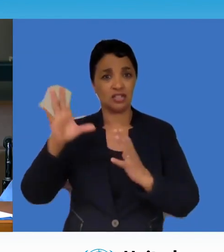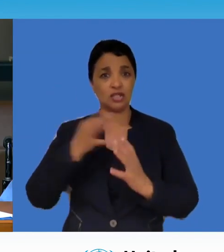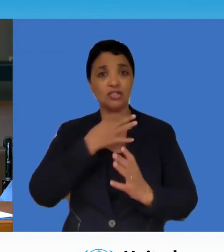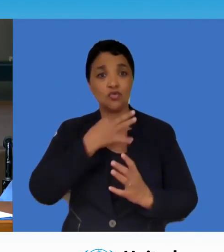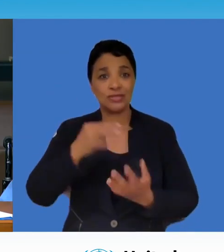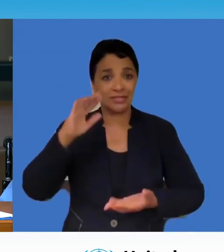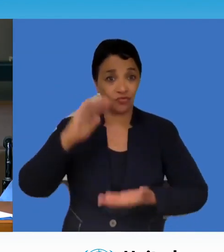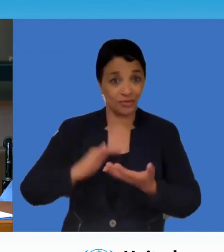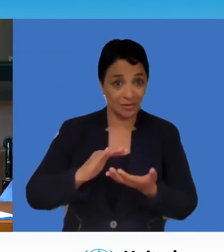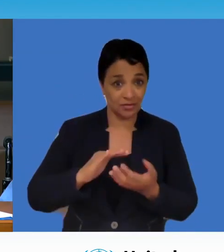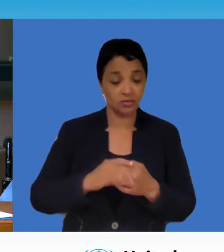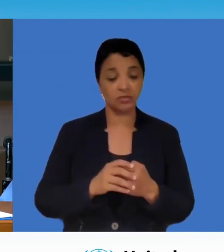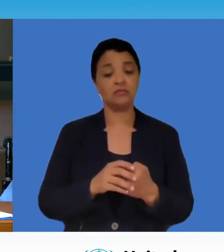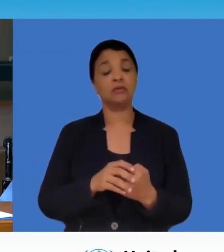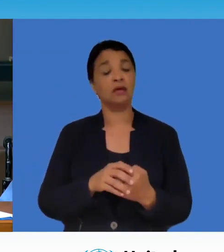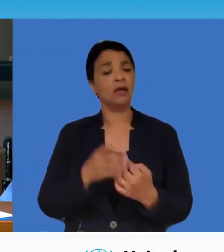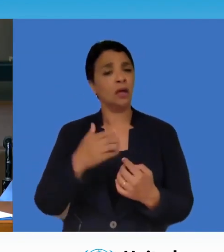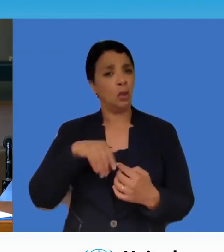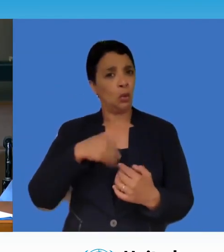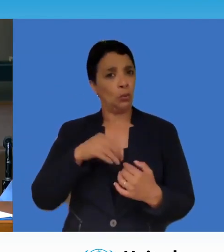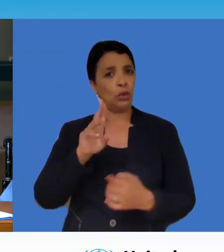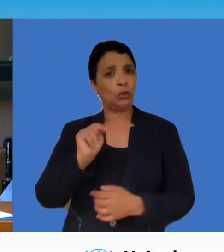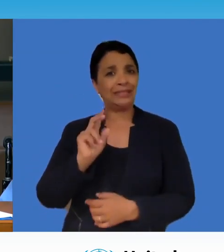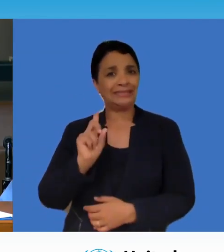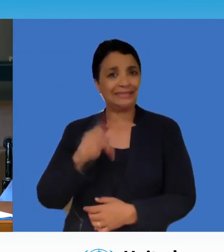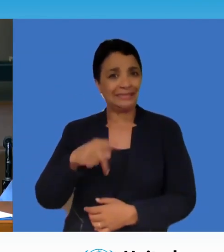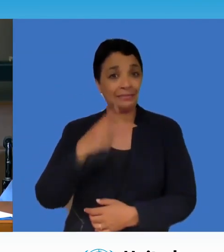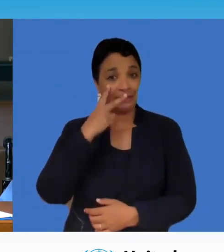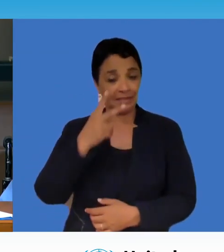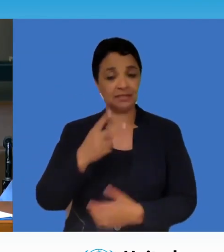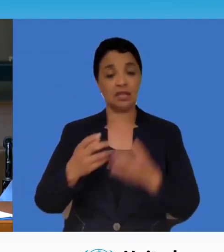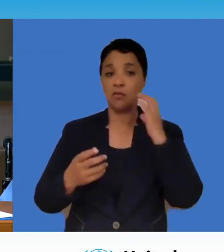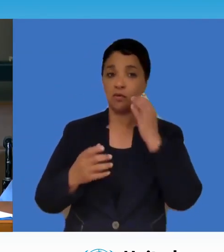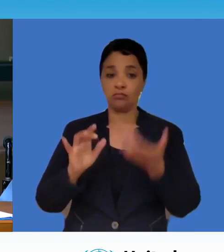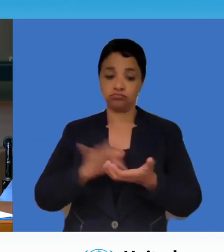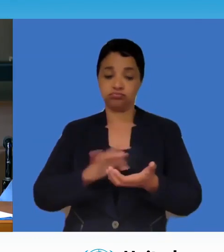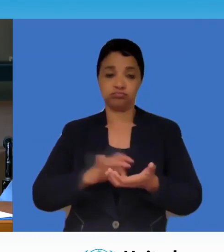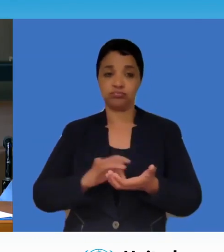um and I think at undp we have a number of good examples we've seen the development of a mobile